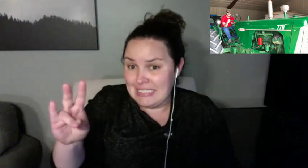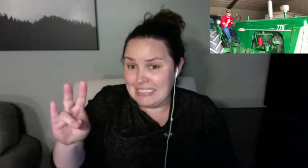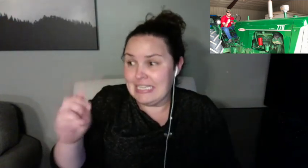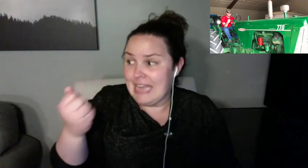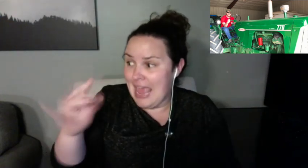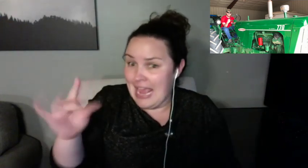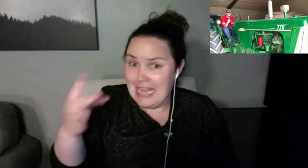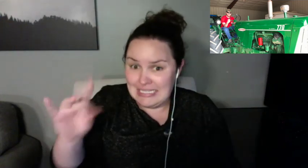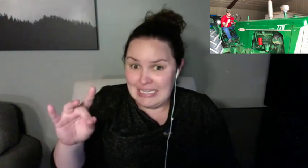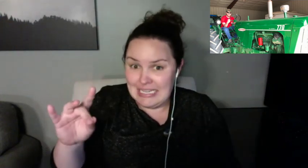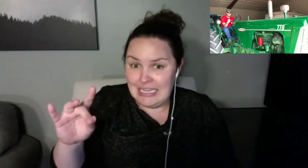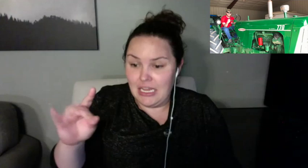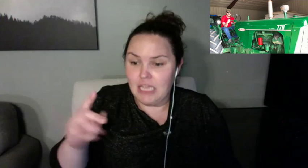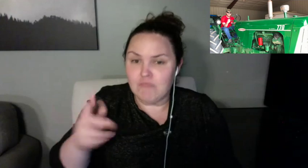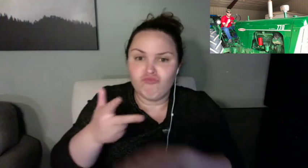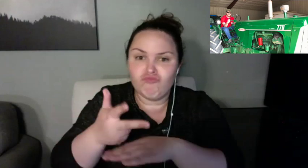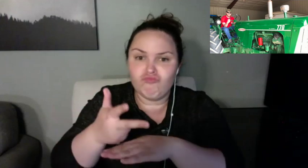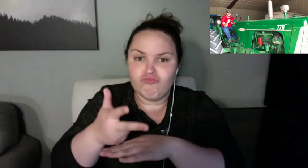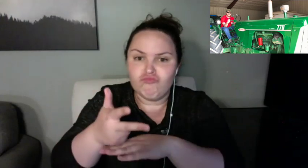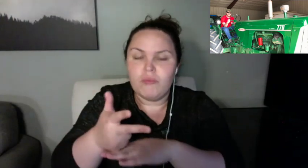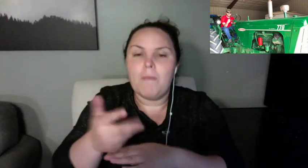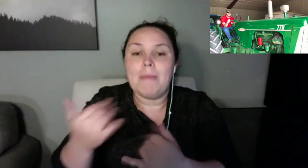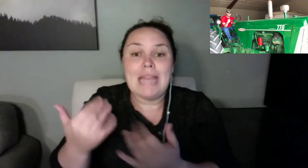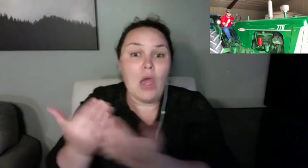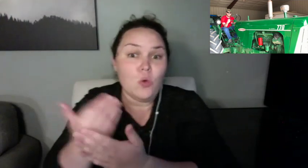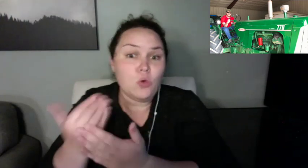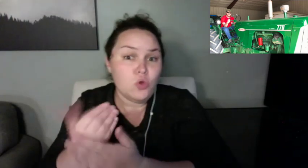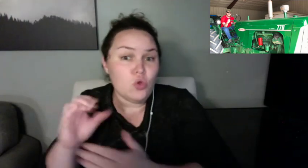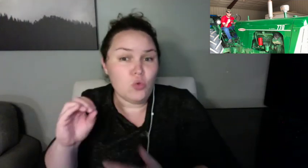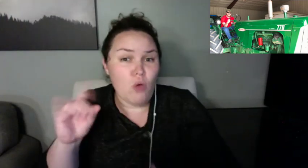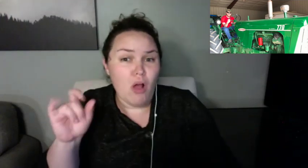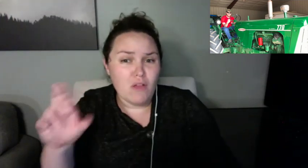But a lot of the newer Olivers, they’ll go 20, 21.